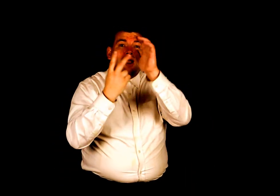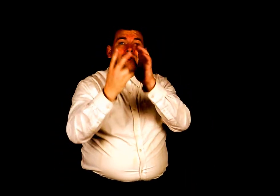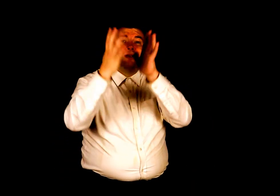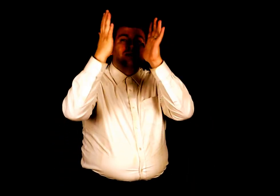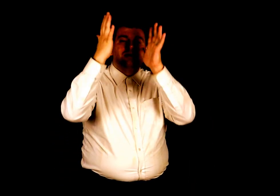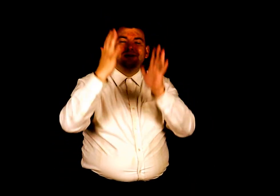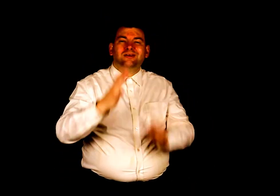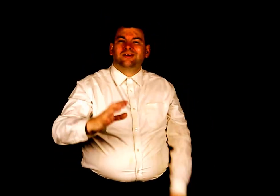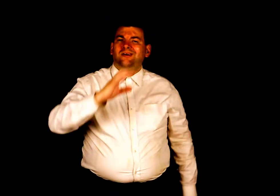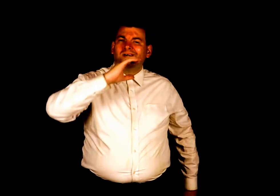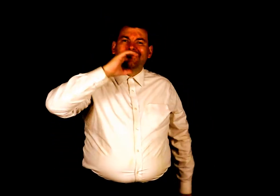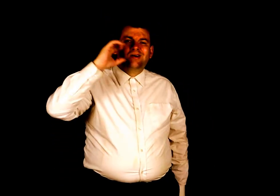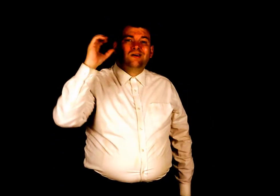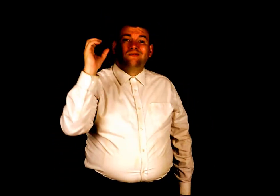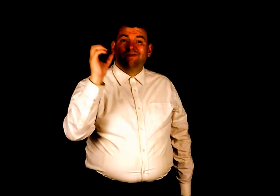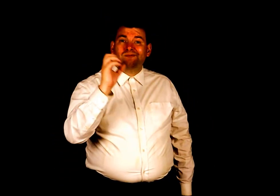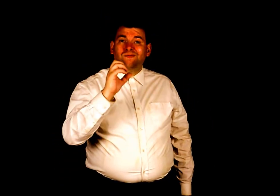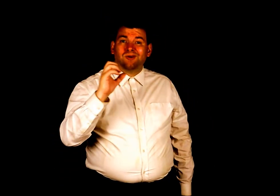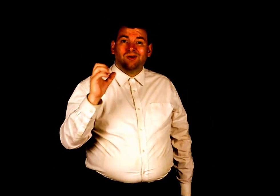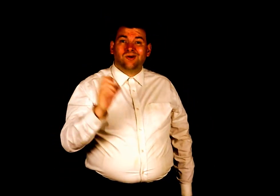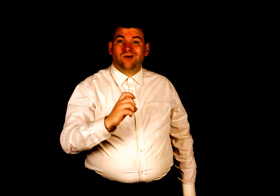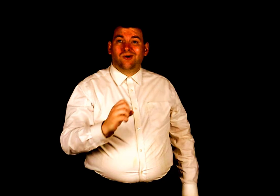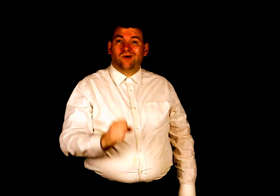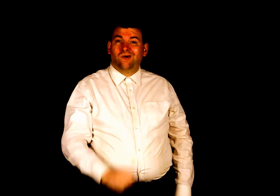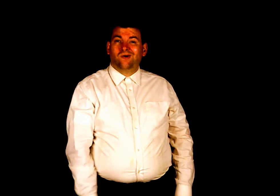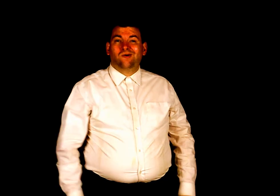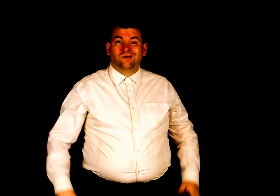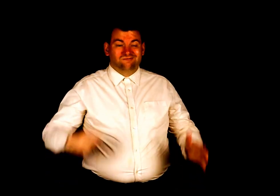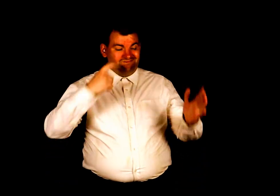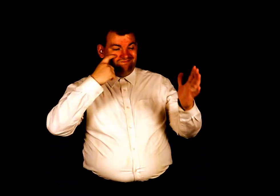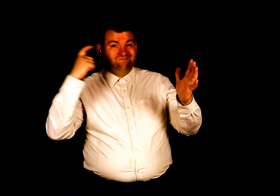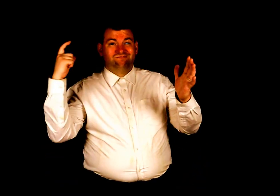The prophets of old